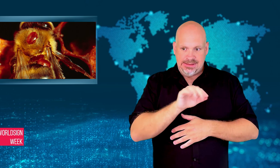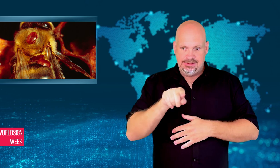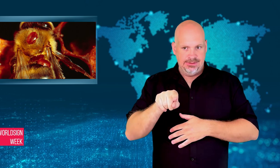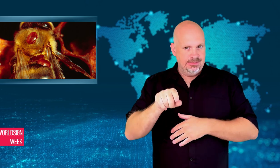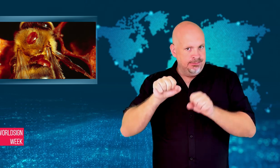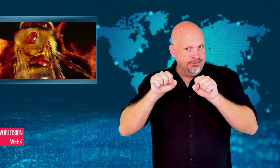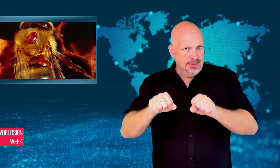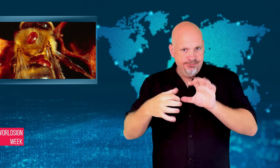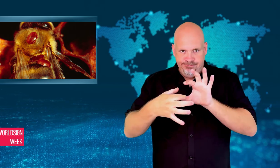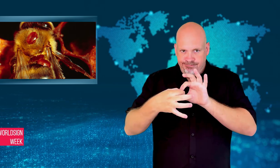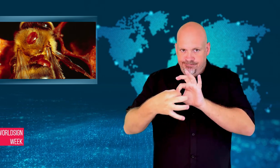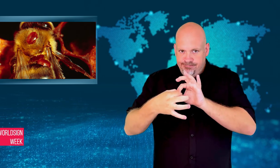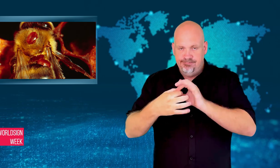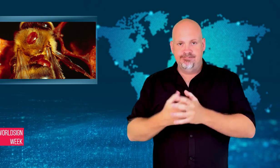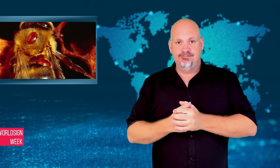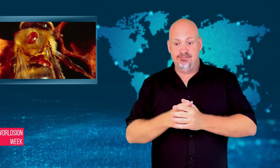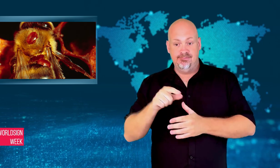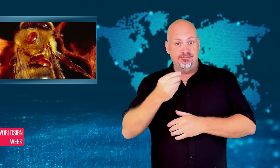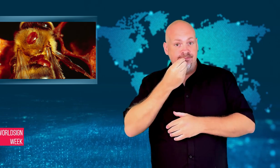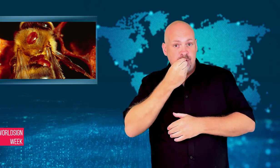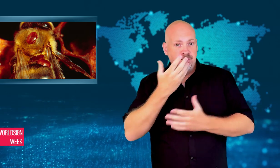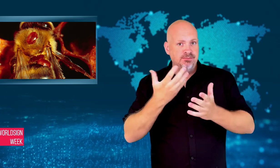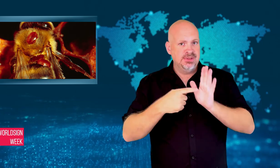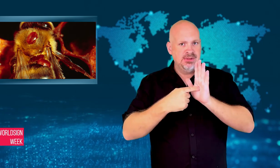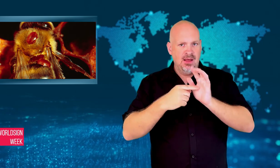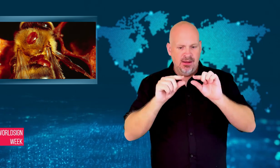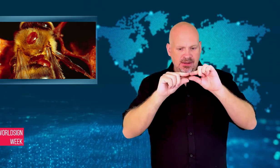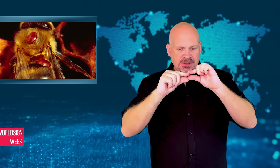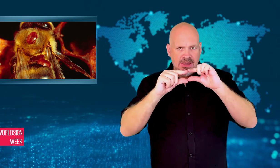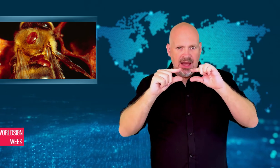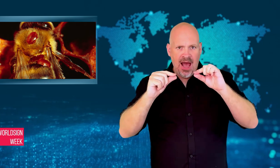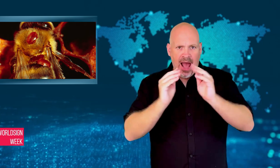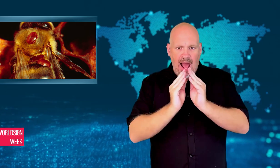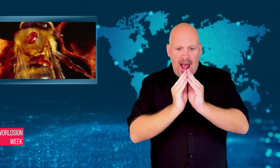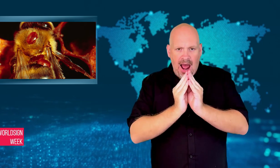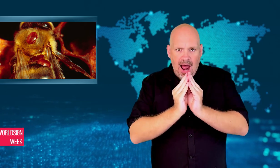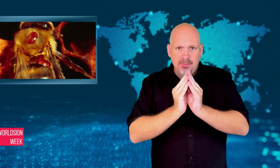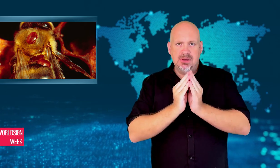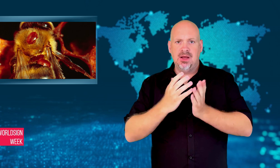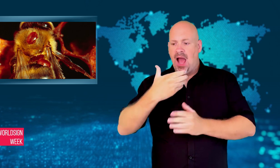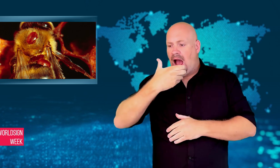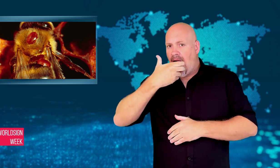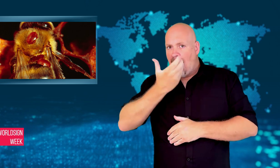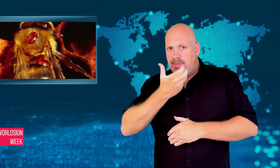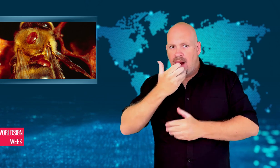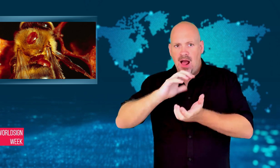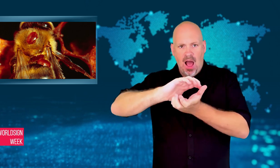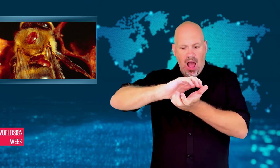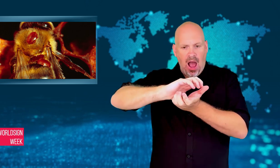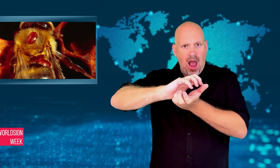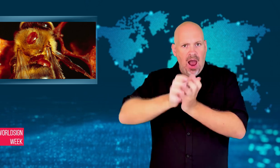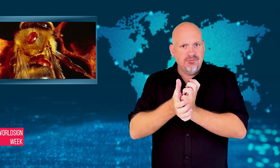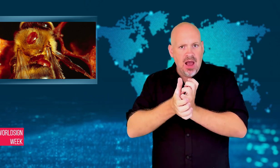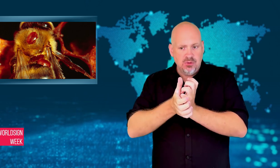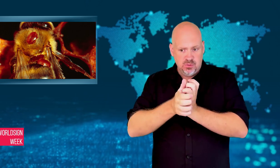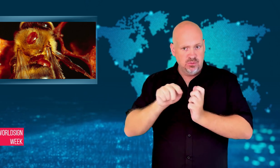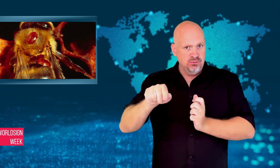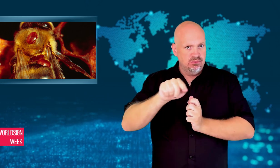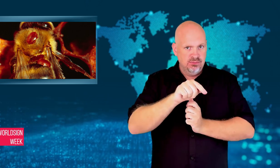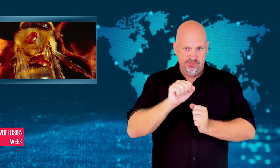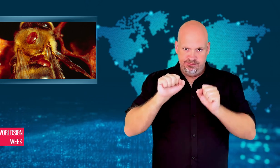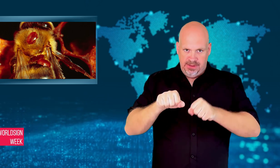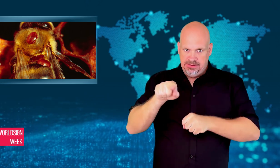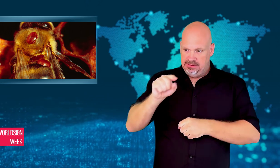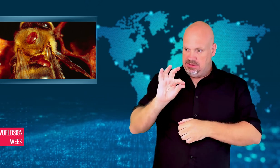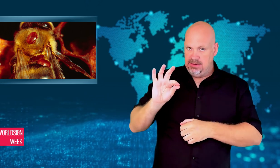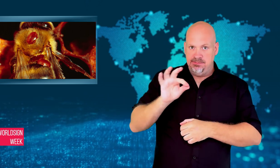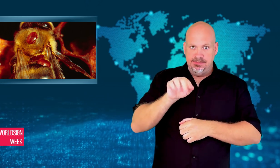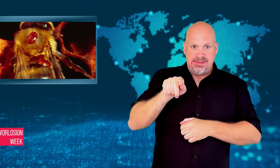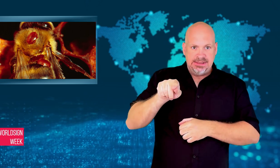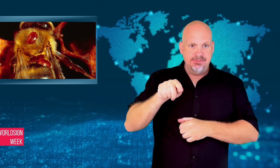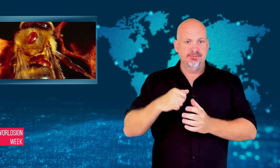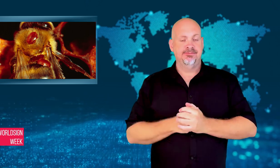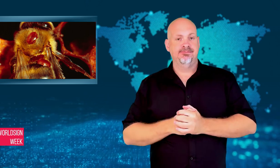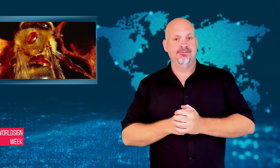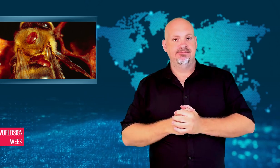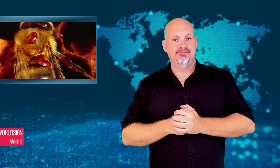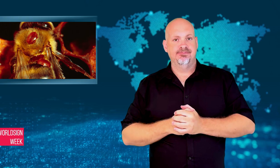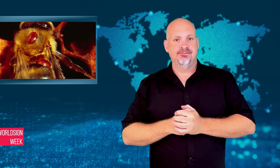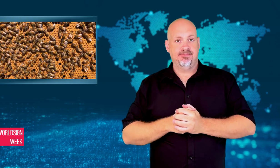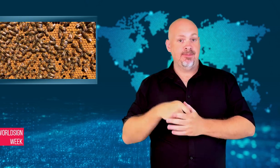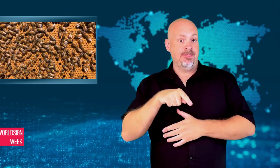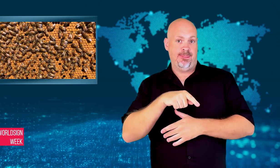About a third of Australia's food production relies on bee pollination,